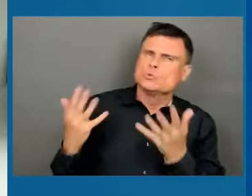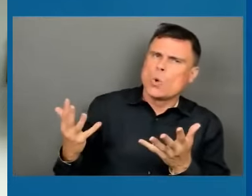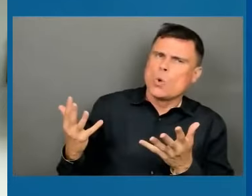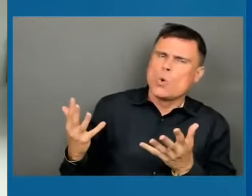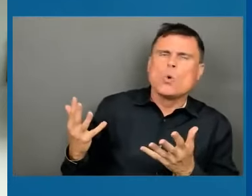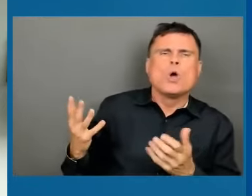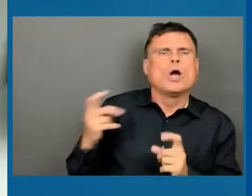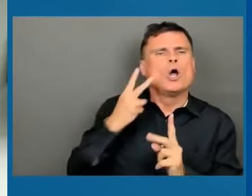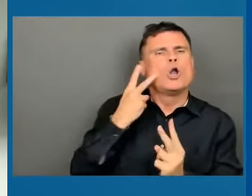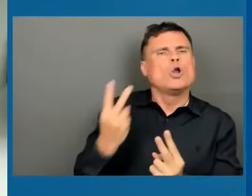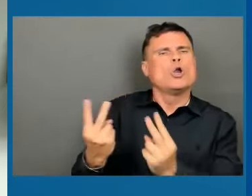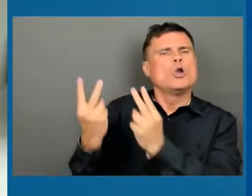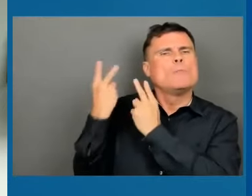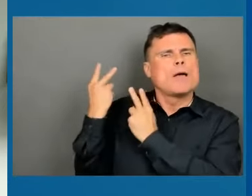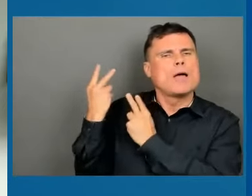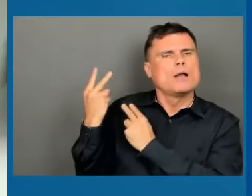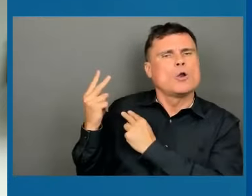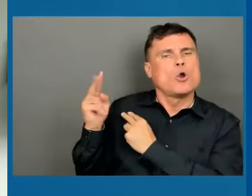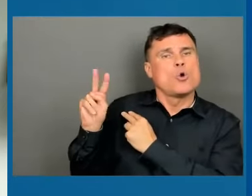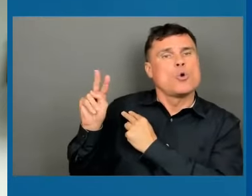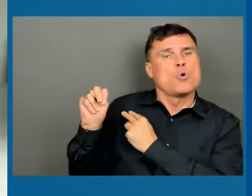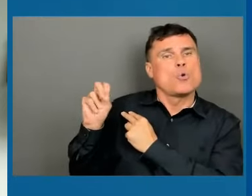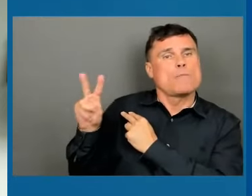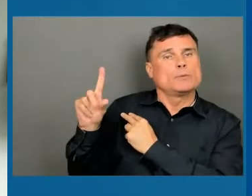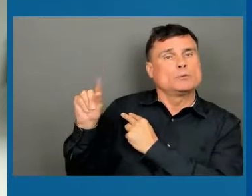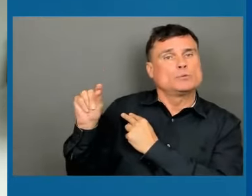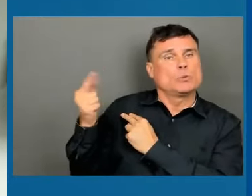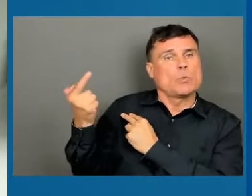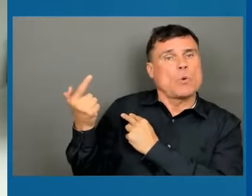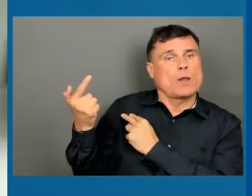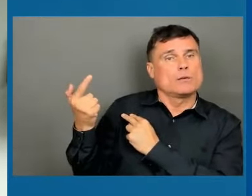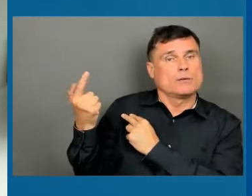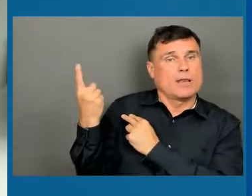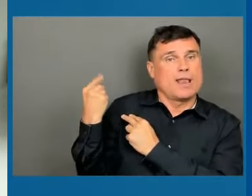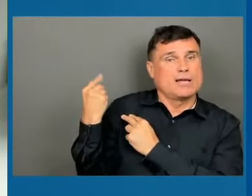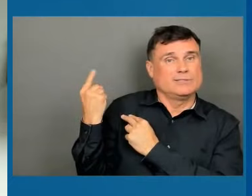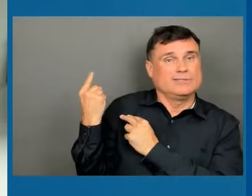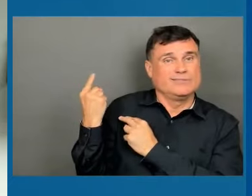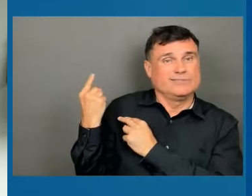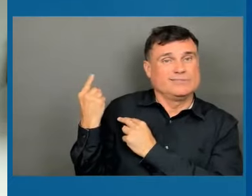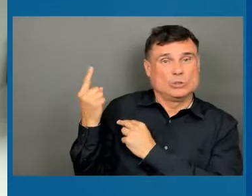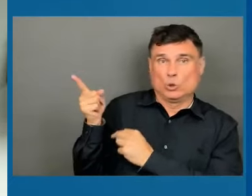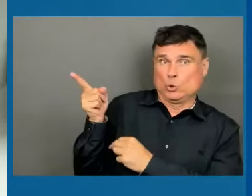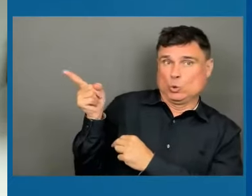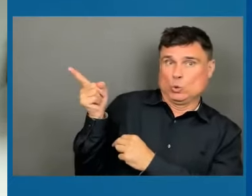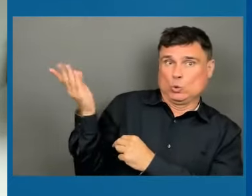were, I don't know, like applying right now to prevent or